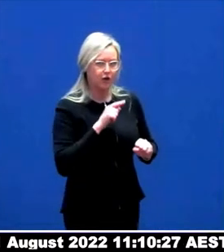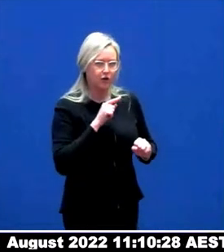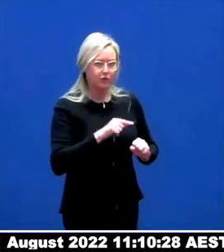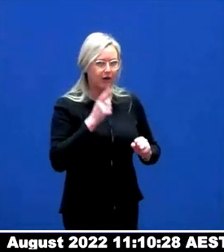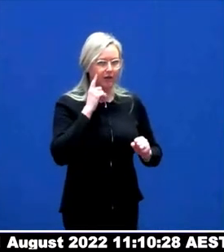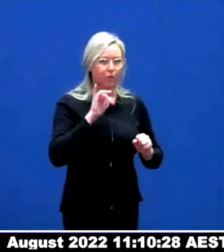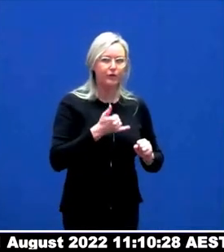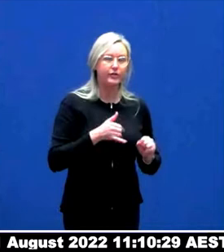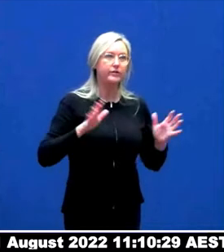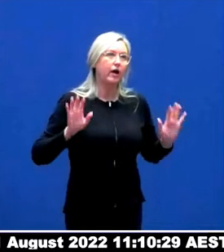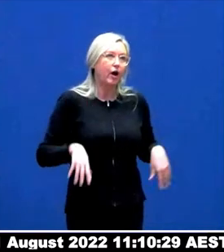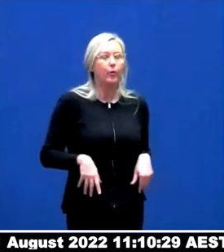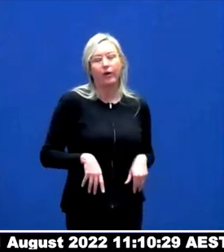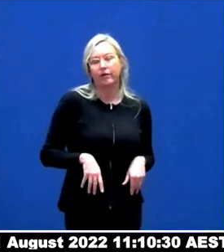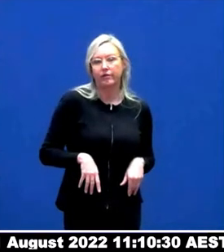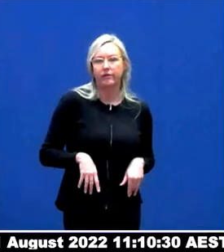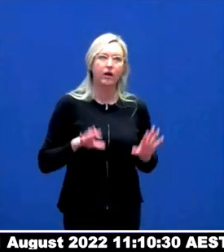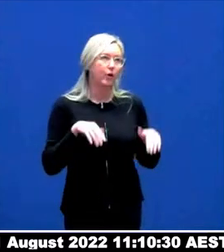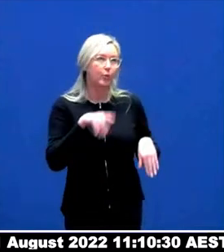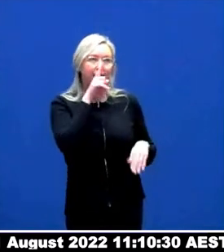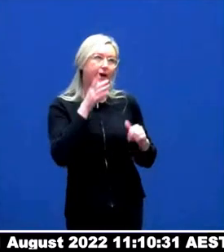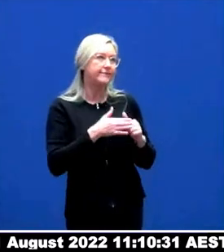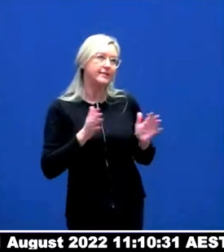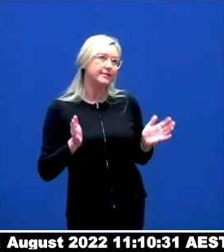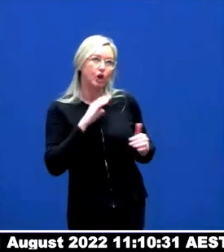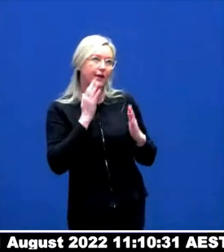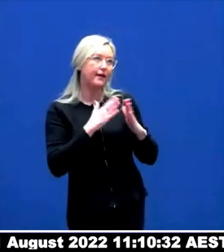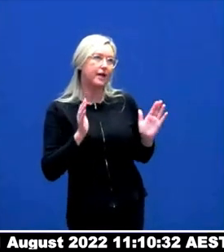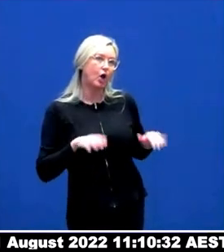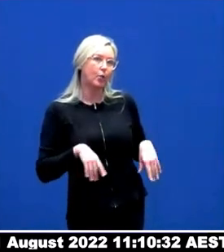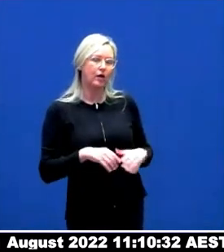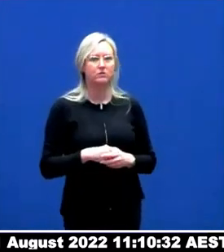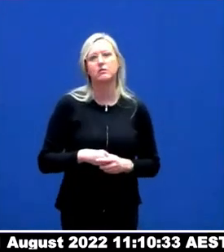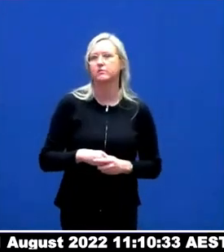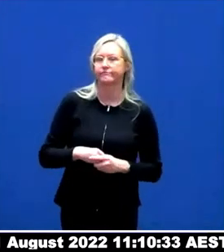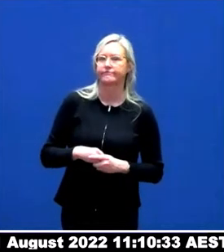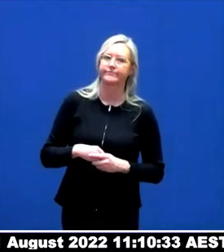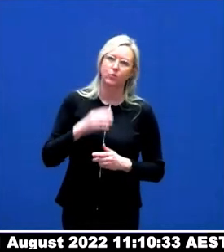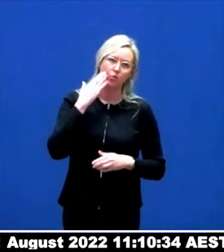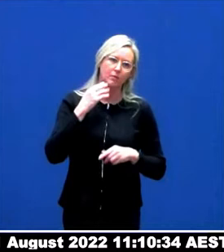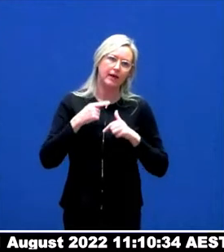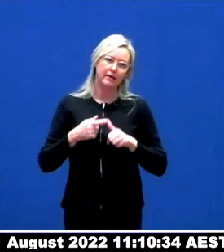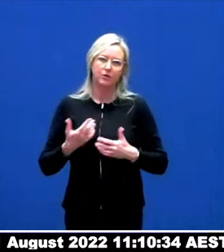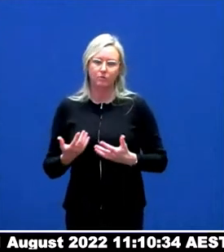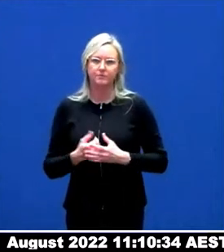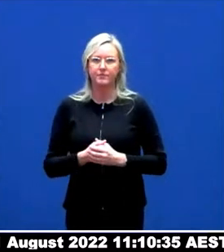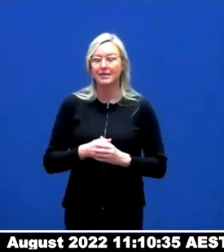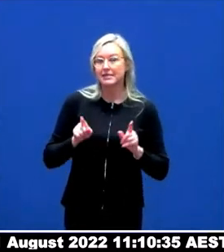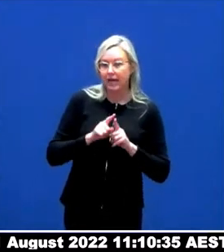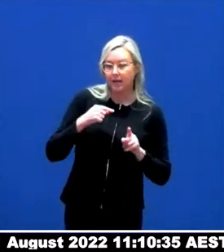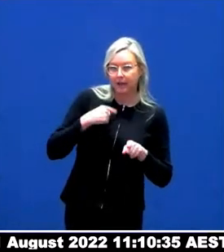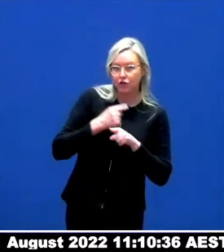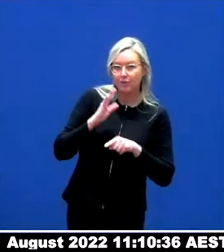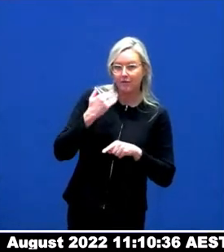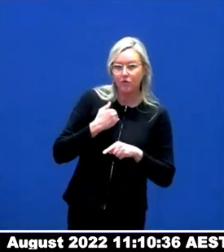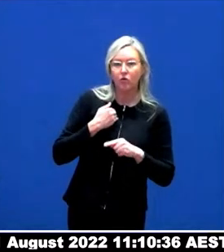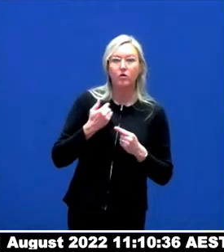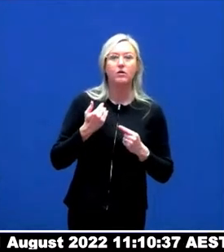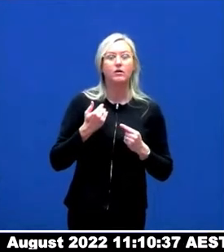Commissioner, as I stated before, accessible and affordable housing is